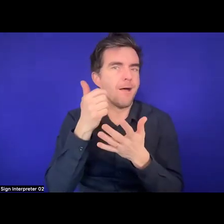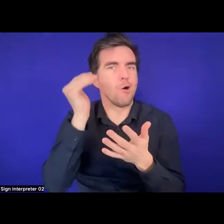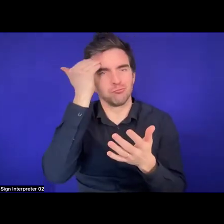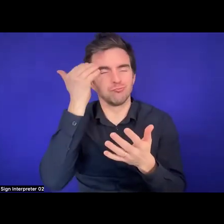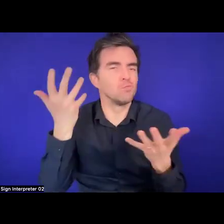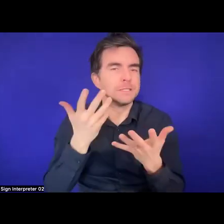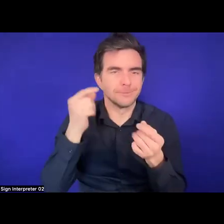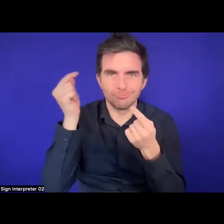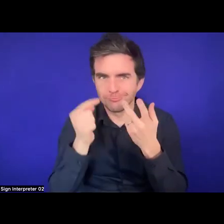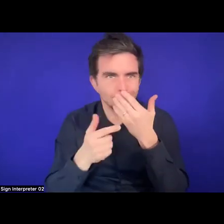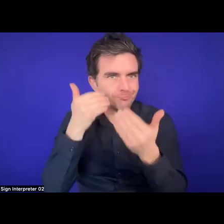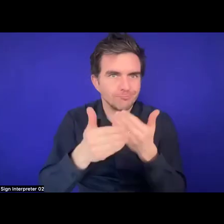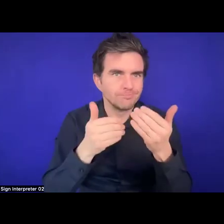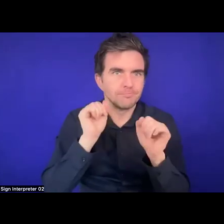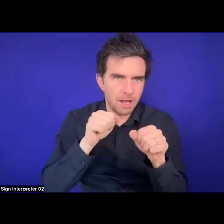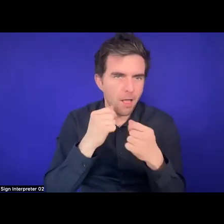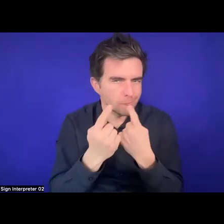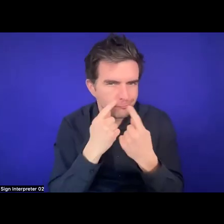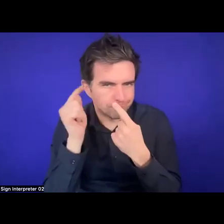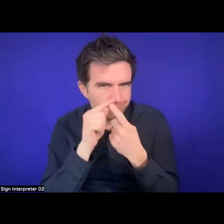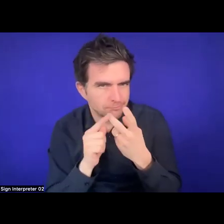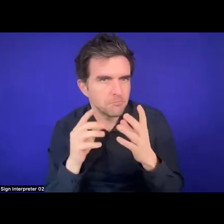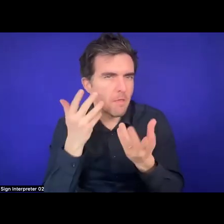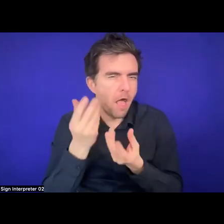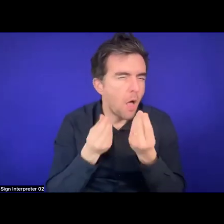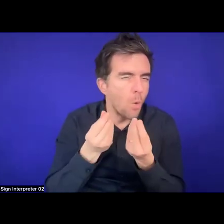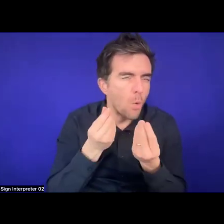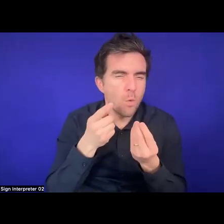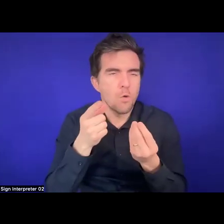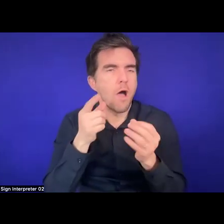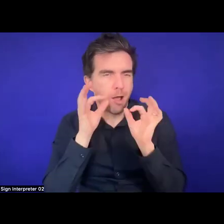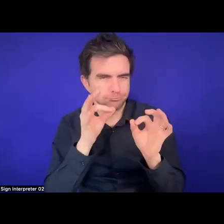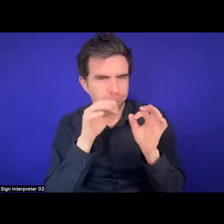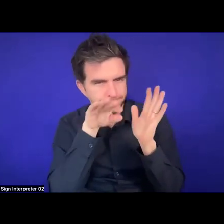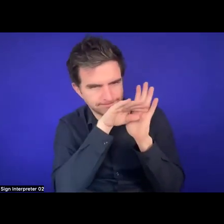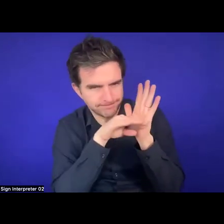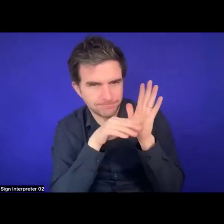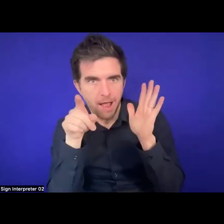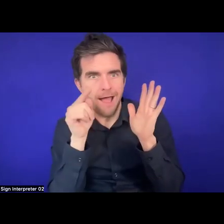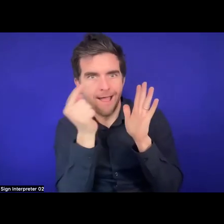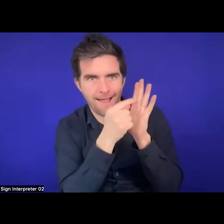fulfil the criteria. If you don't understand the terms, seek to clarify their